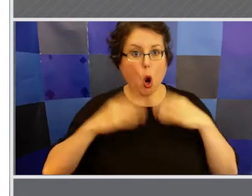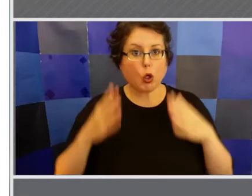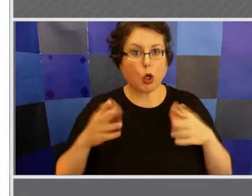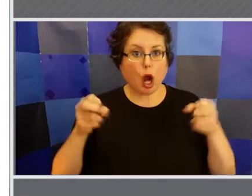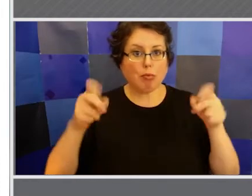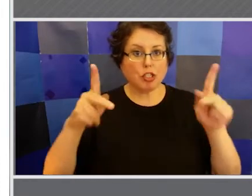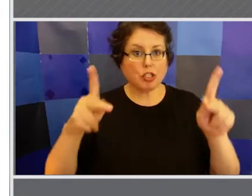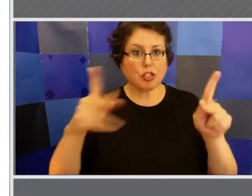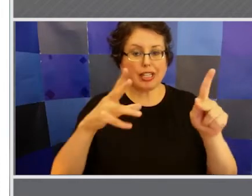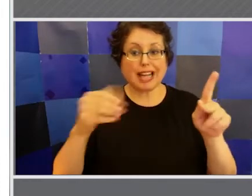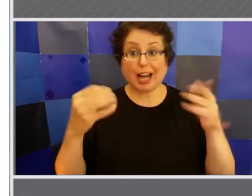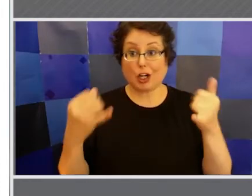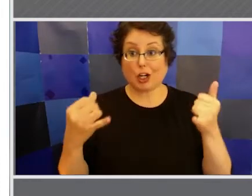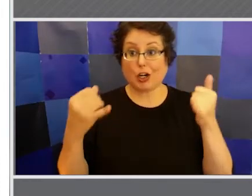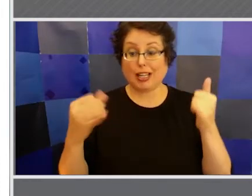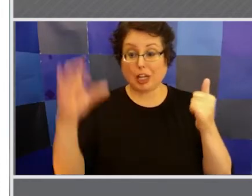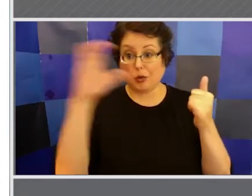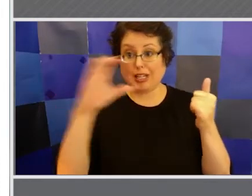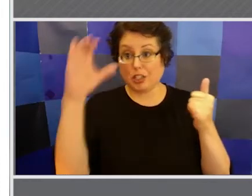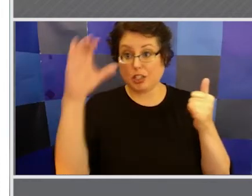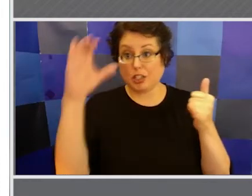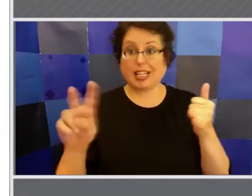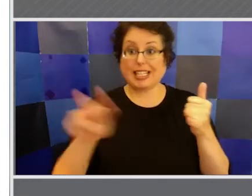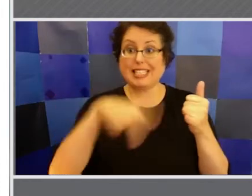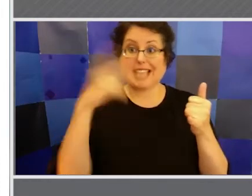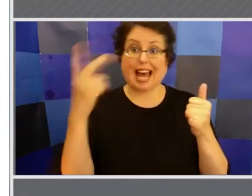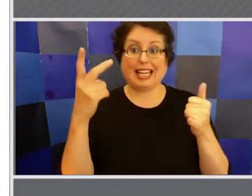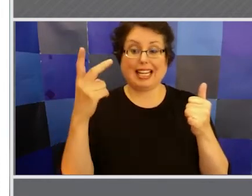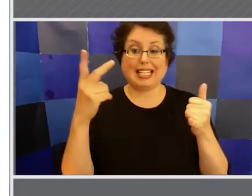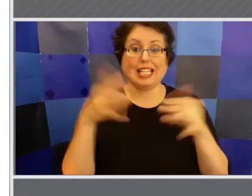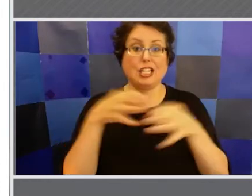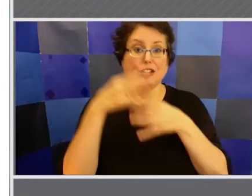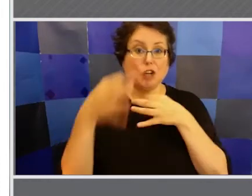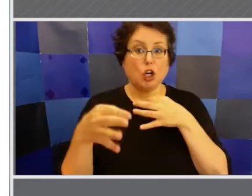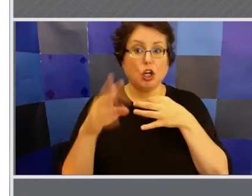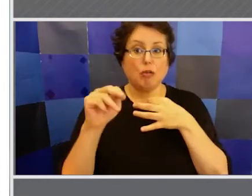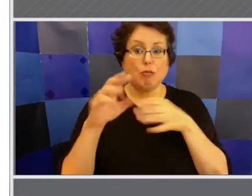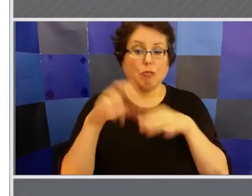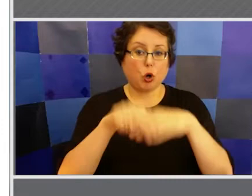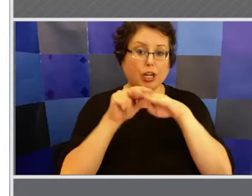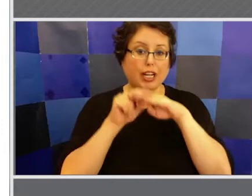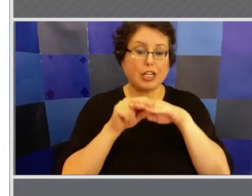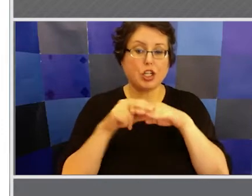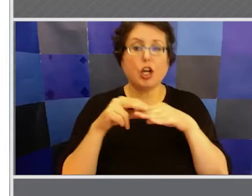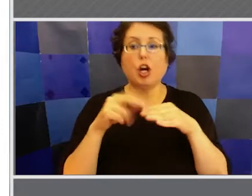and we're currently researching a second deferred mortgage program that would be city wide for